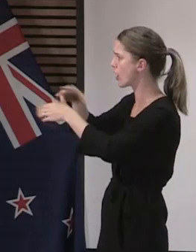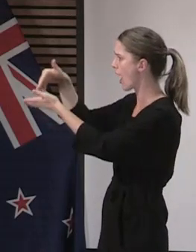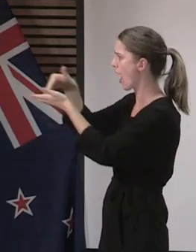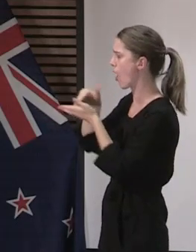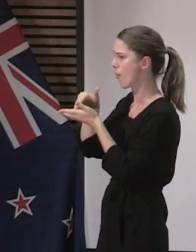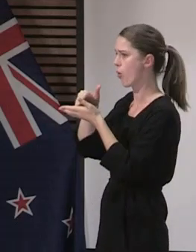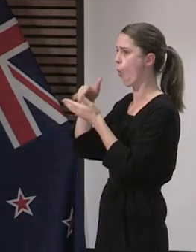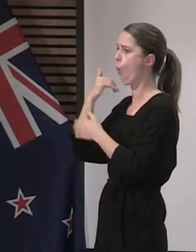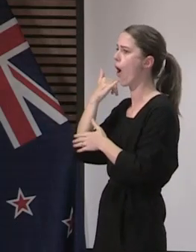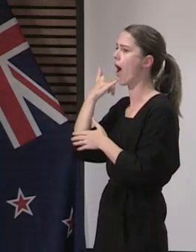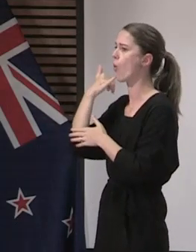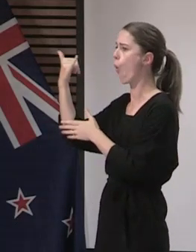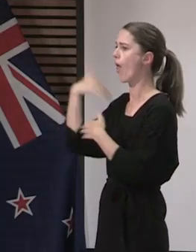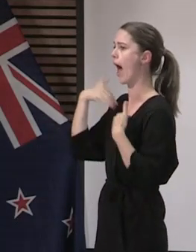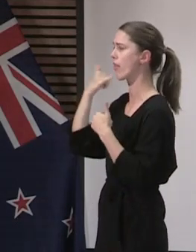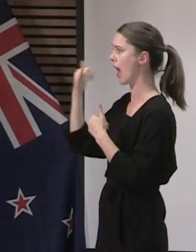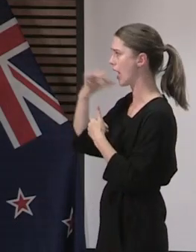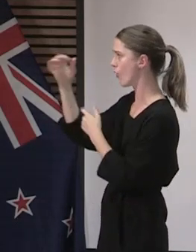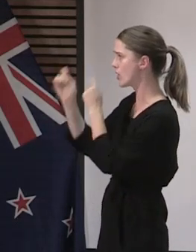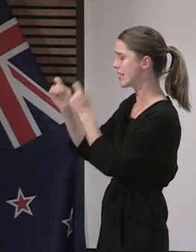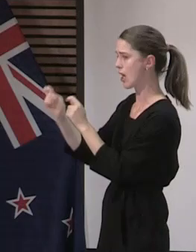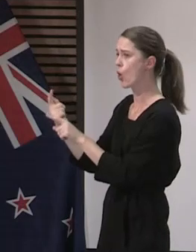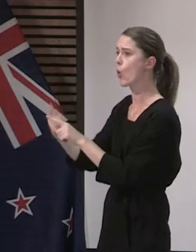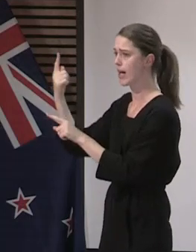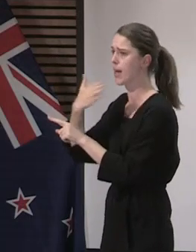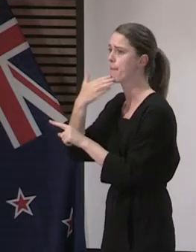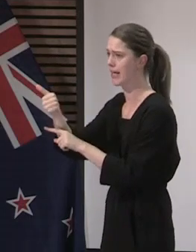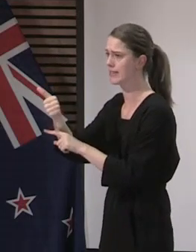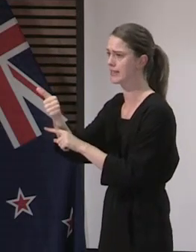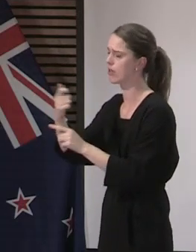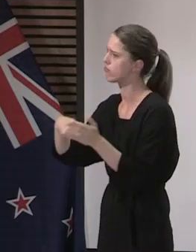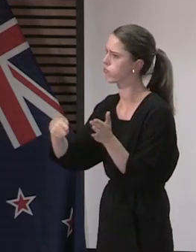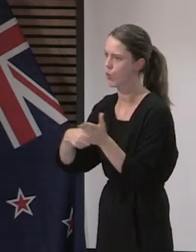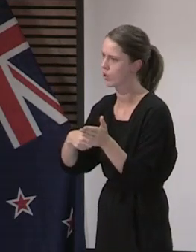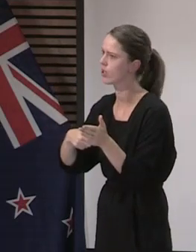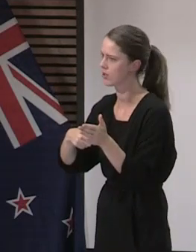if you are sick, stay at home. Get advice from the GP or